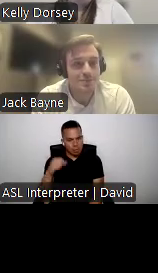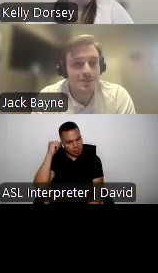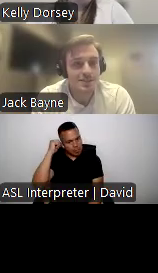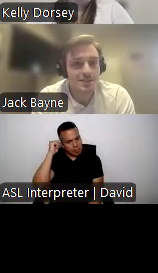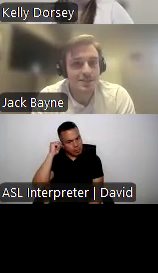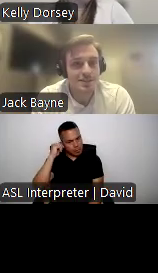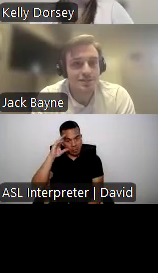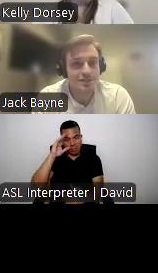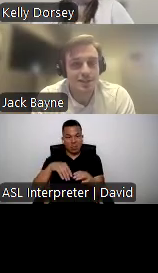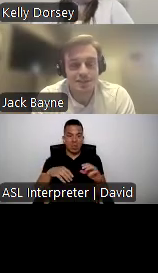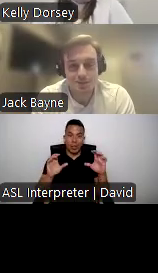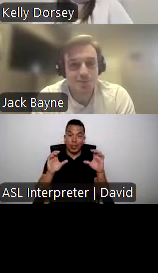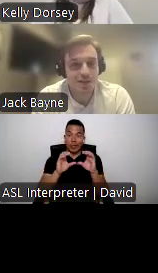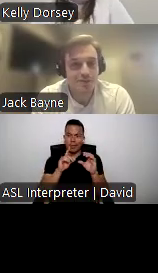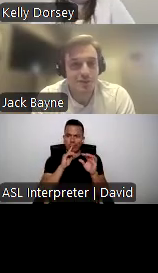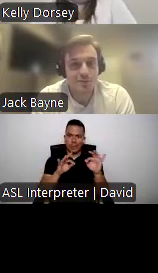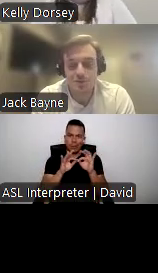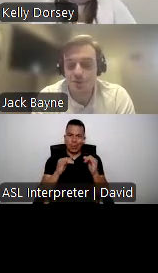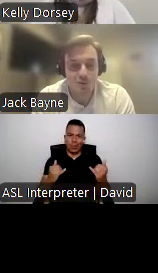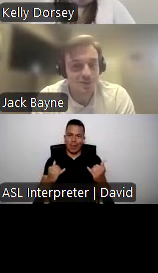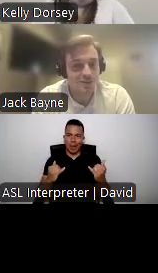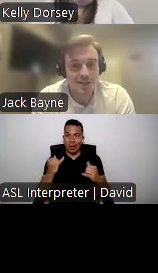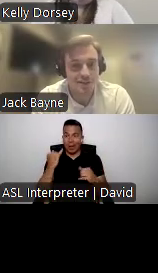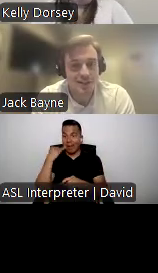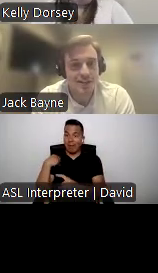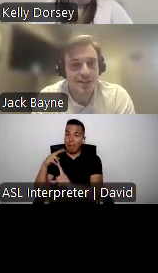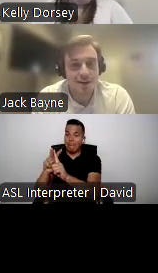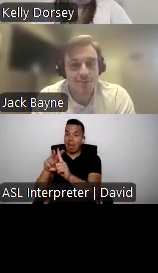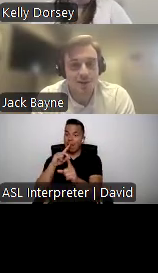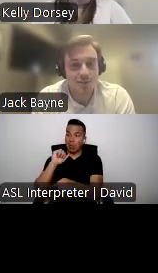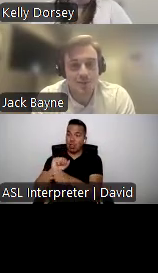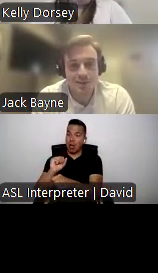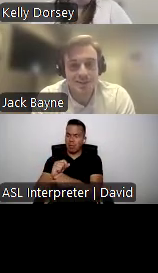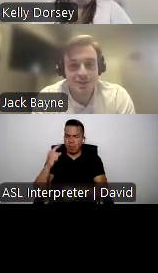game these days. I feel like when you're applying for jobs, there's always a section to upload any